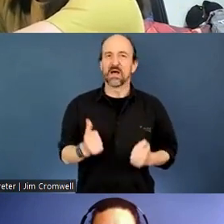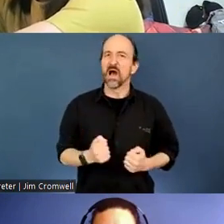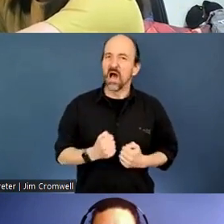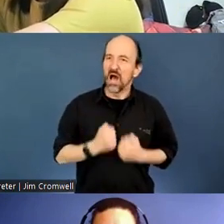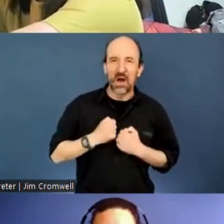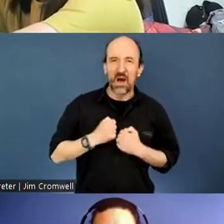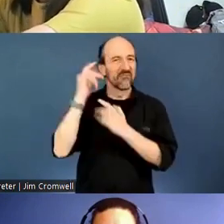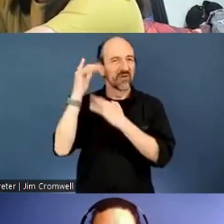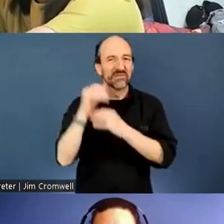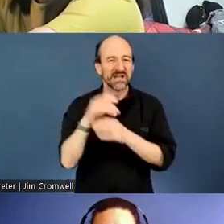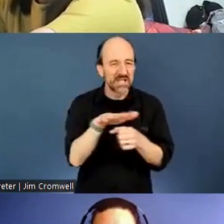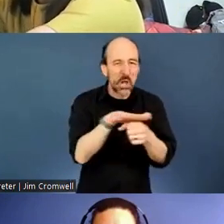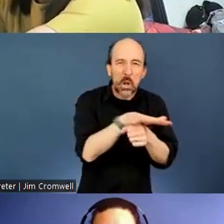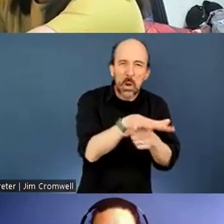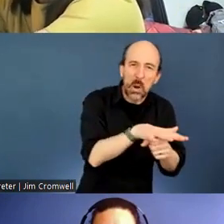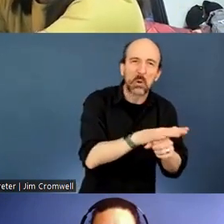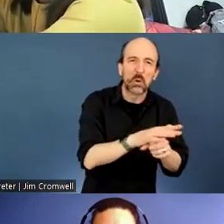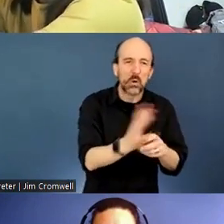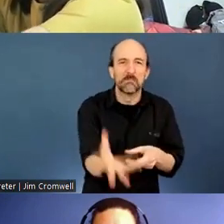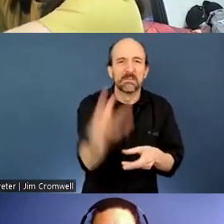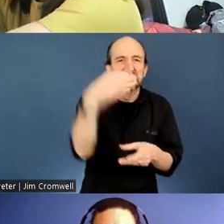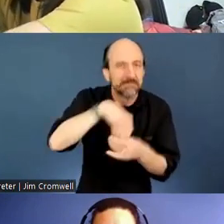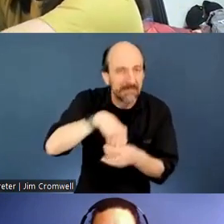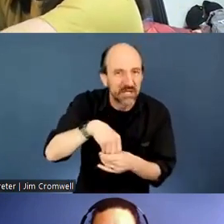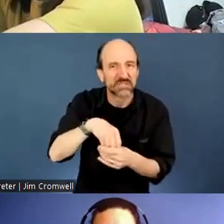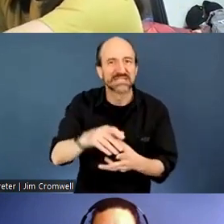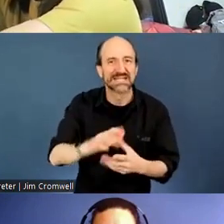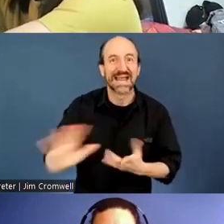we feel that the Santa Monica group in this case, they felt